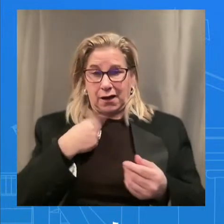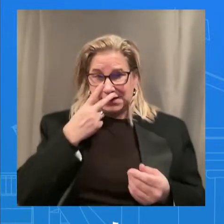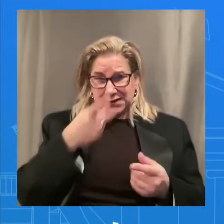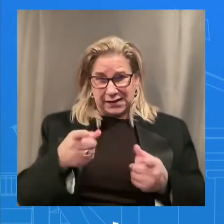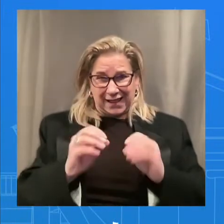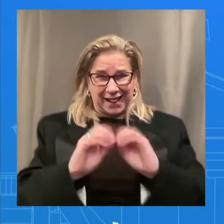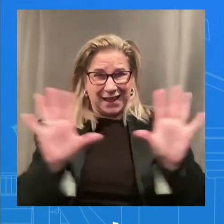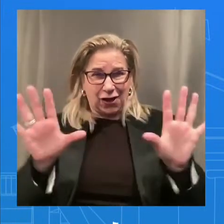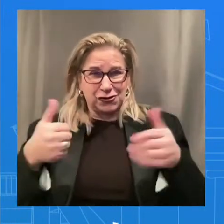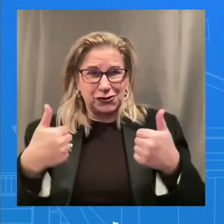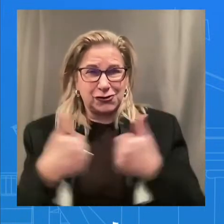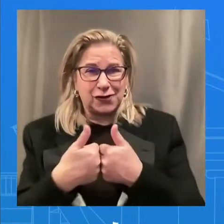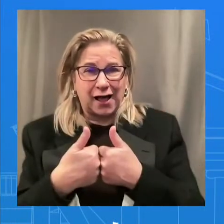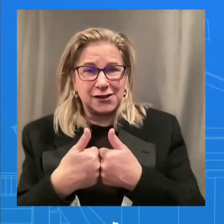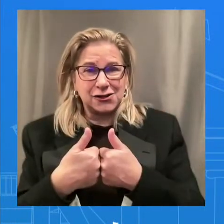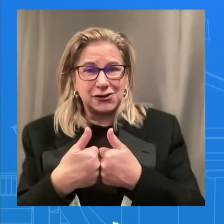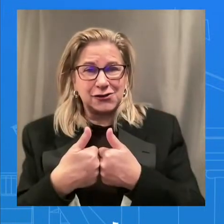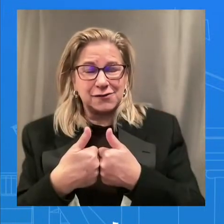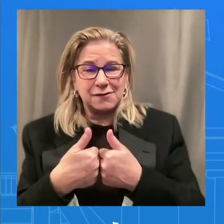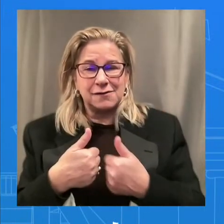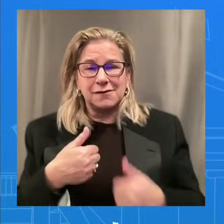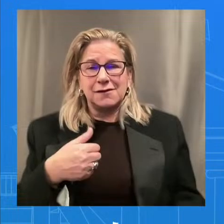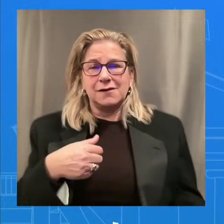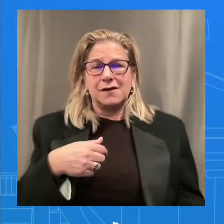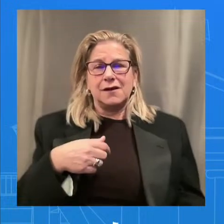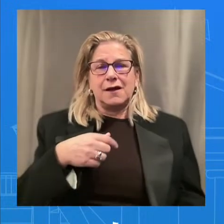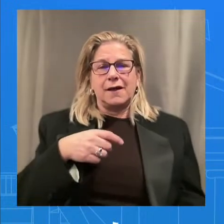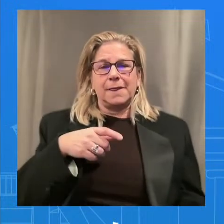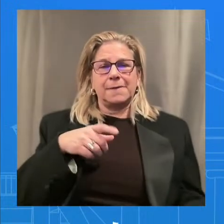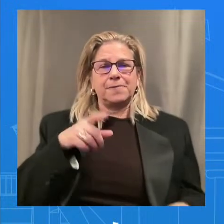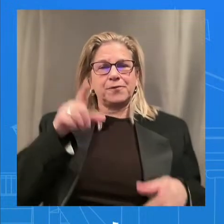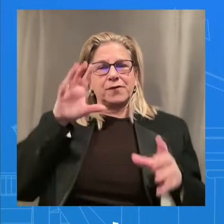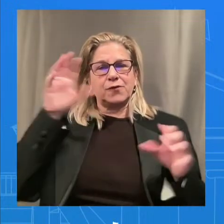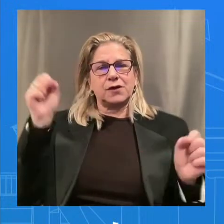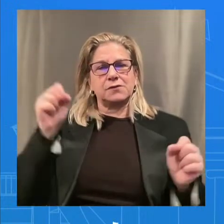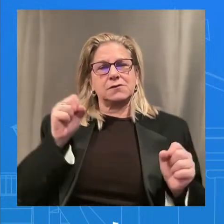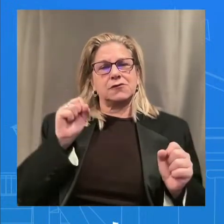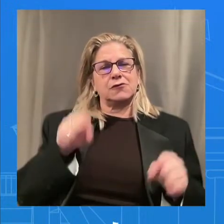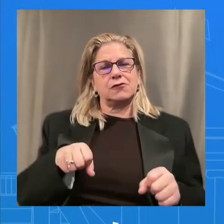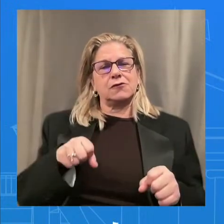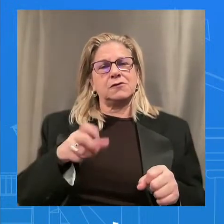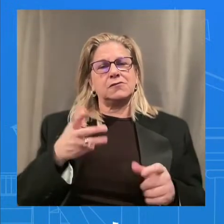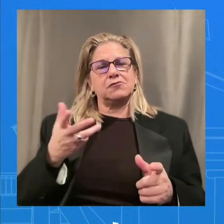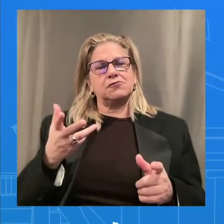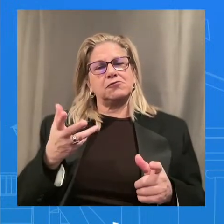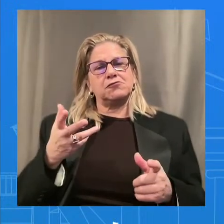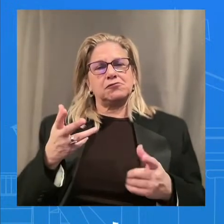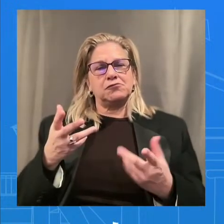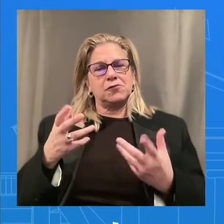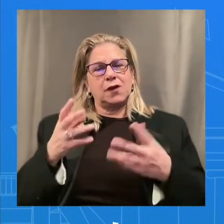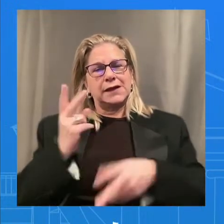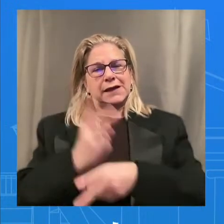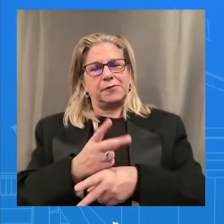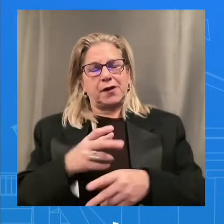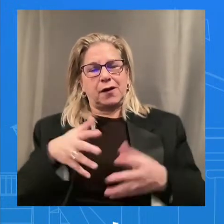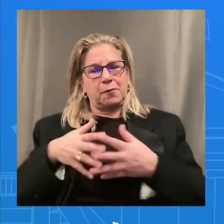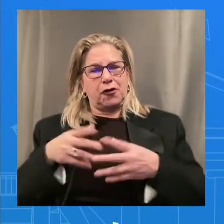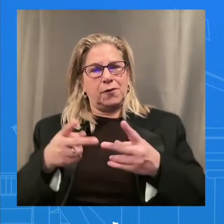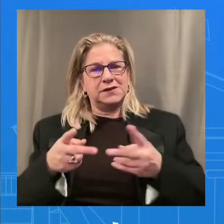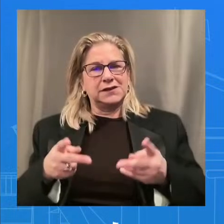in order to cement America’s position of strength in the world and our current lead in key areas: the work we’ve started to revitalize